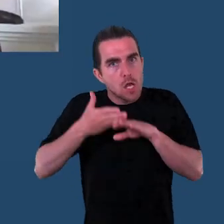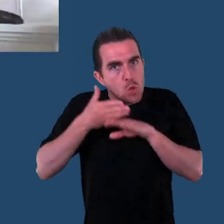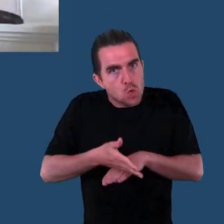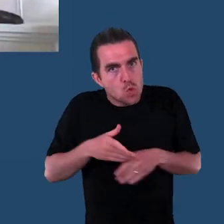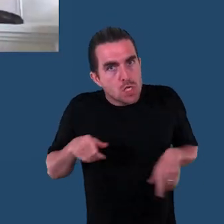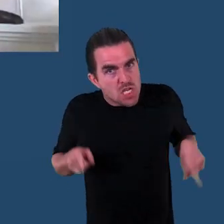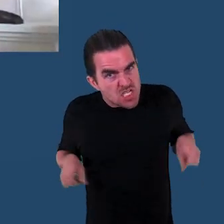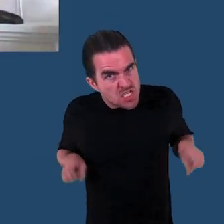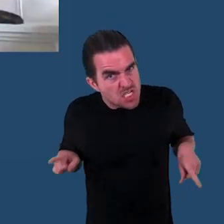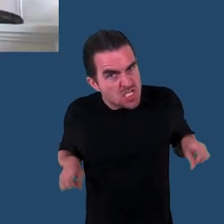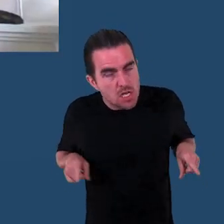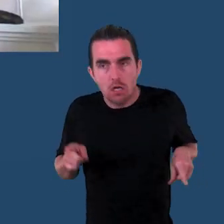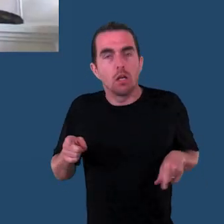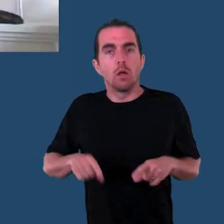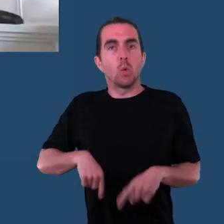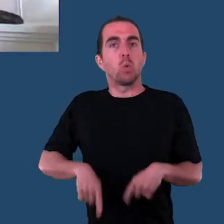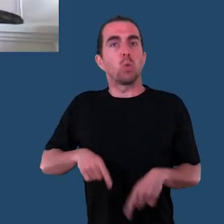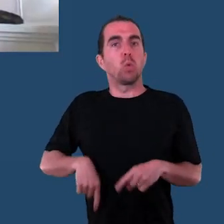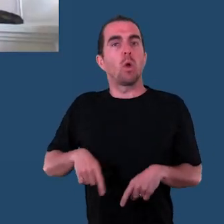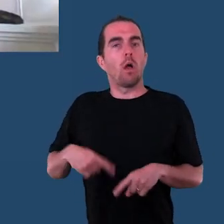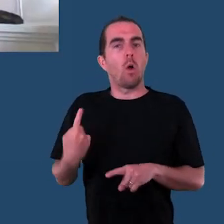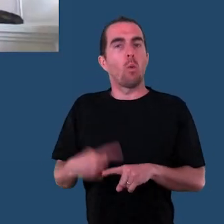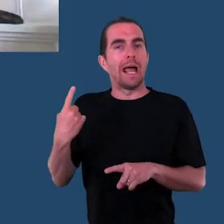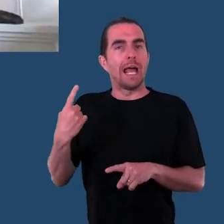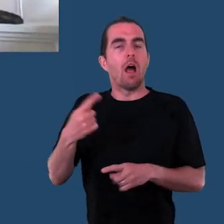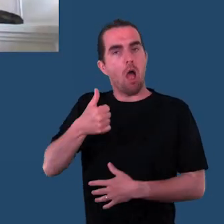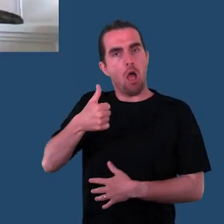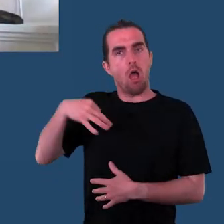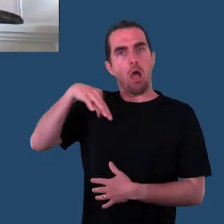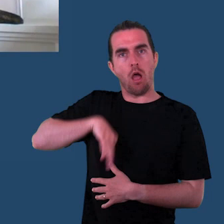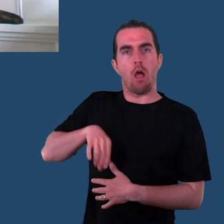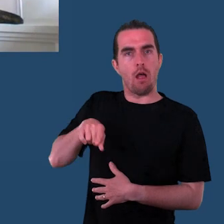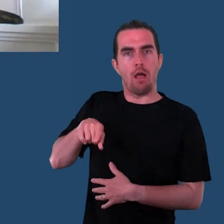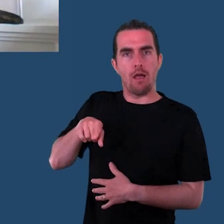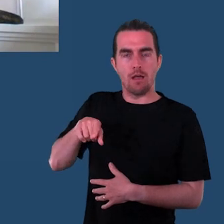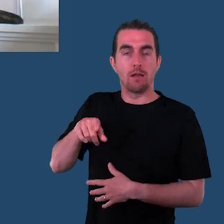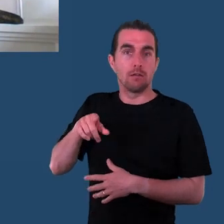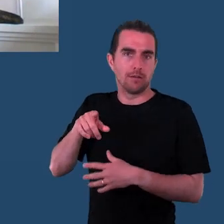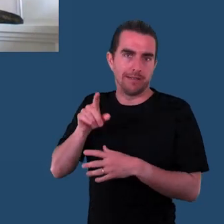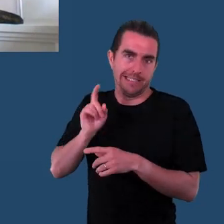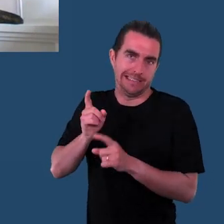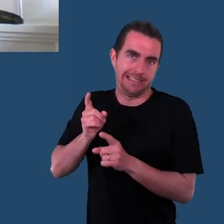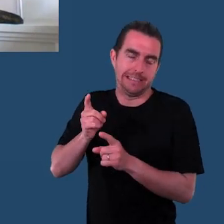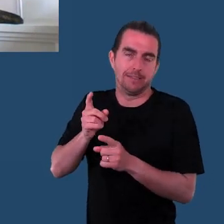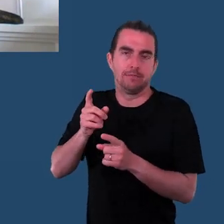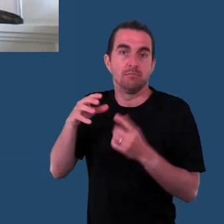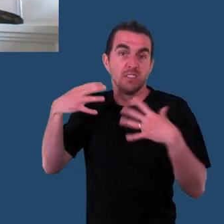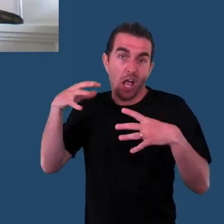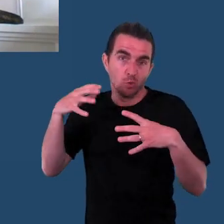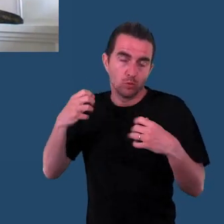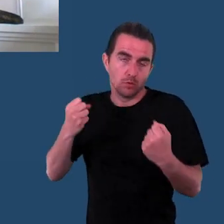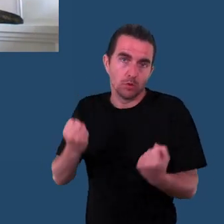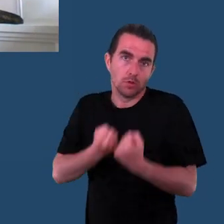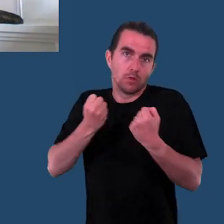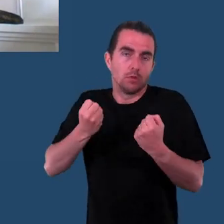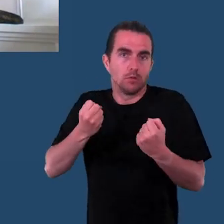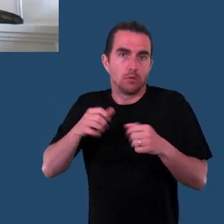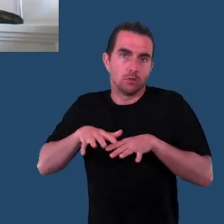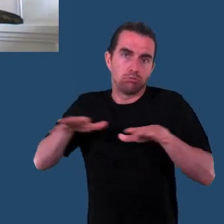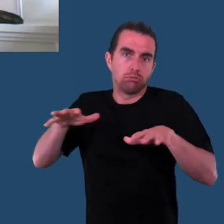So, those number of advantages probably helped dinosaurs rise to dominance. But like I said, they are by no means